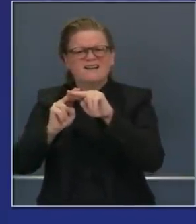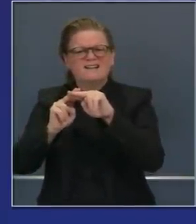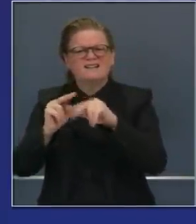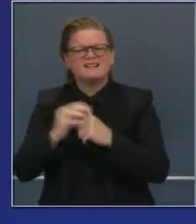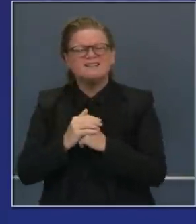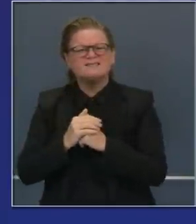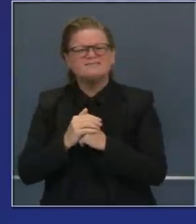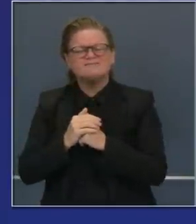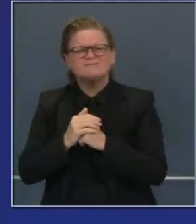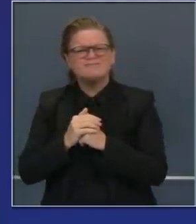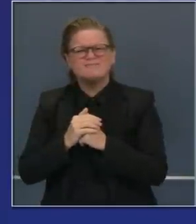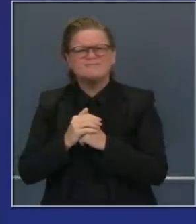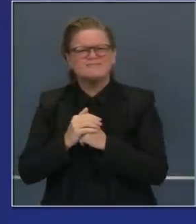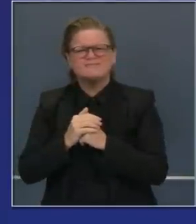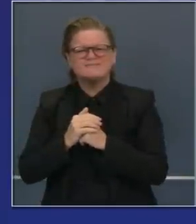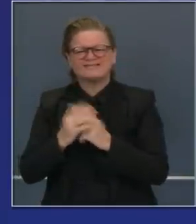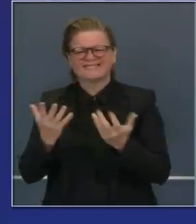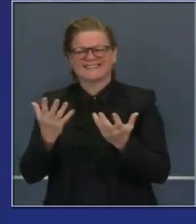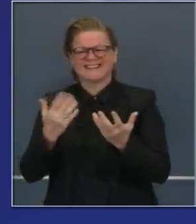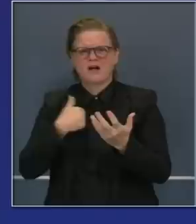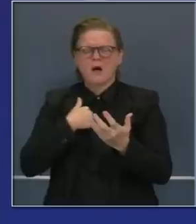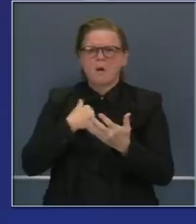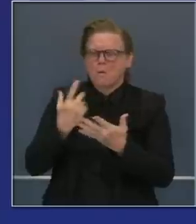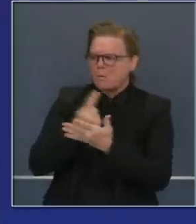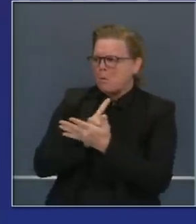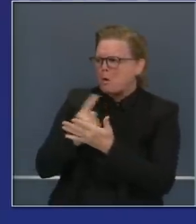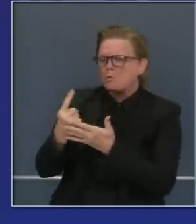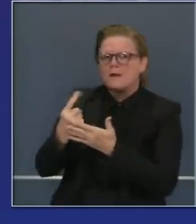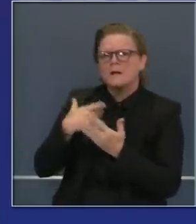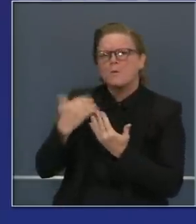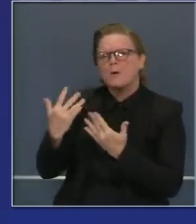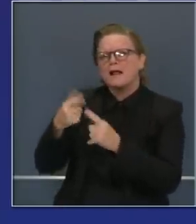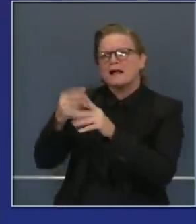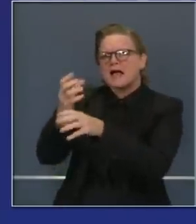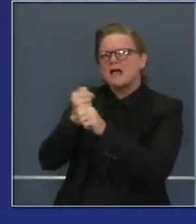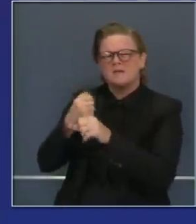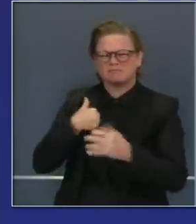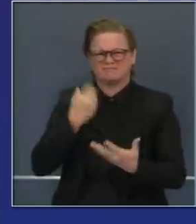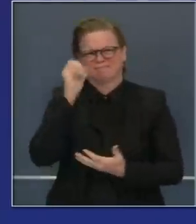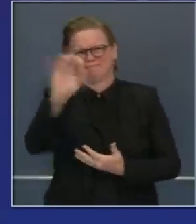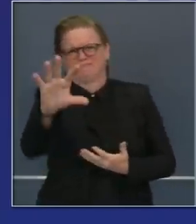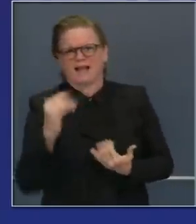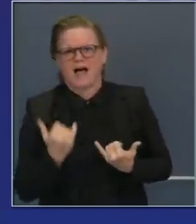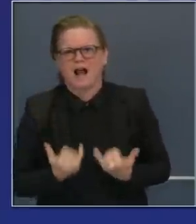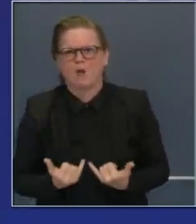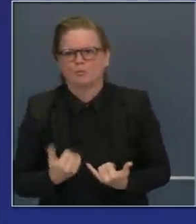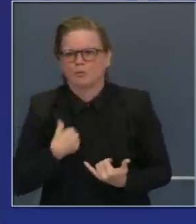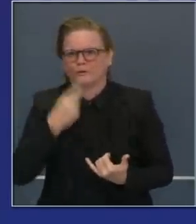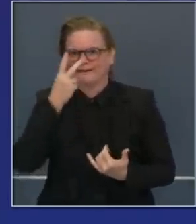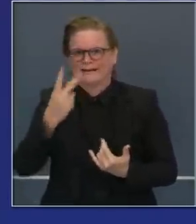REMEMBER, WE ARE NOT WAITING TO